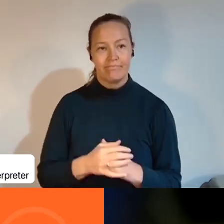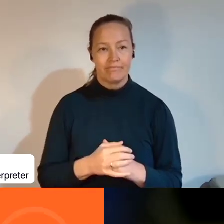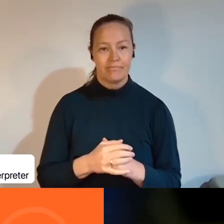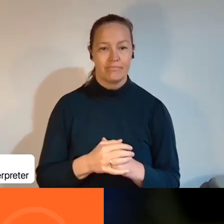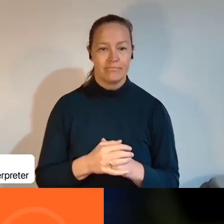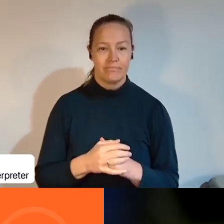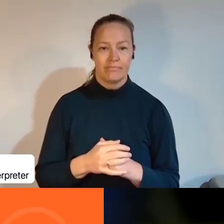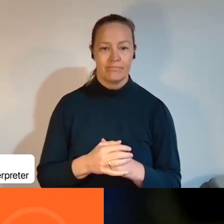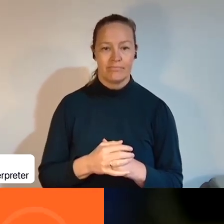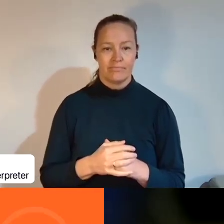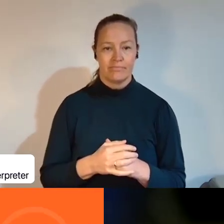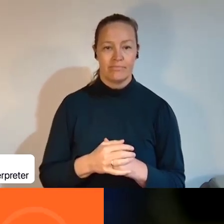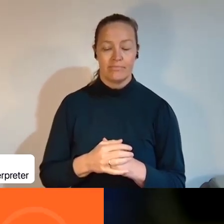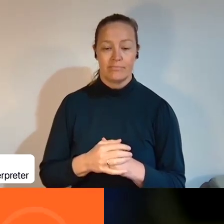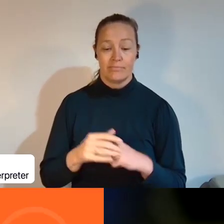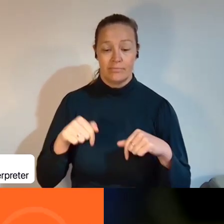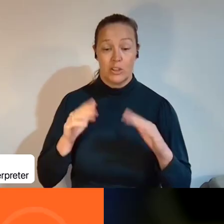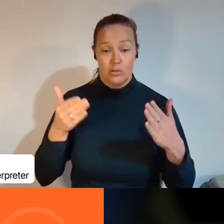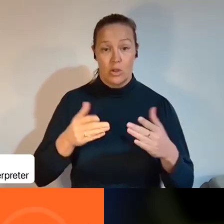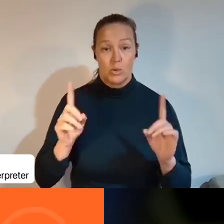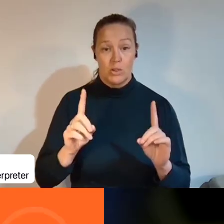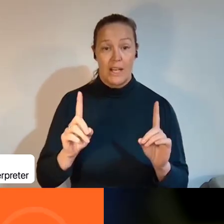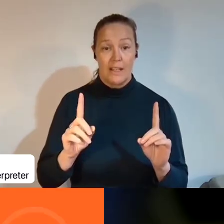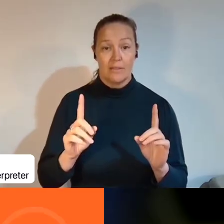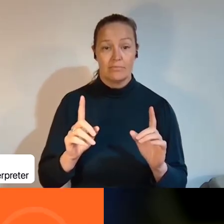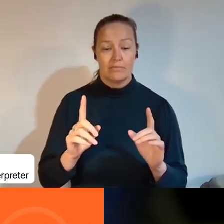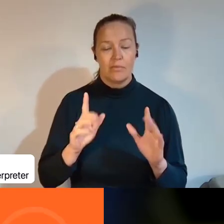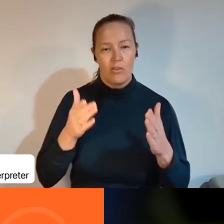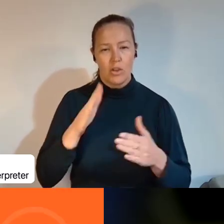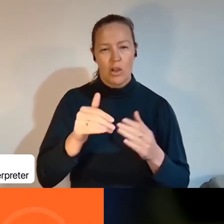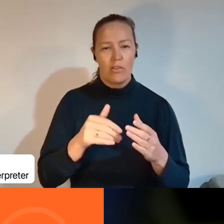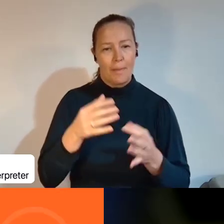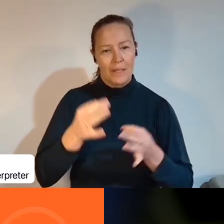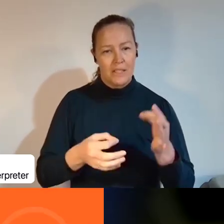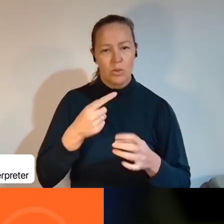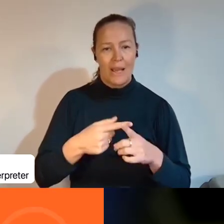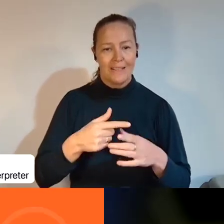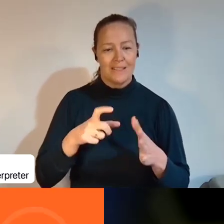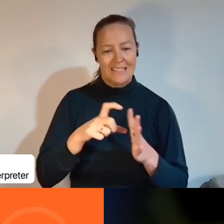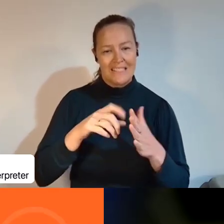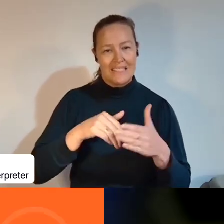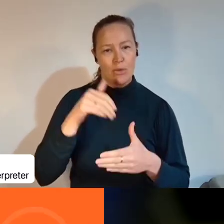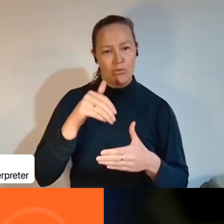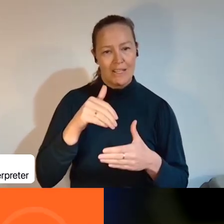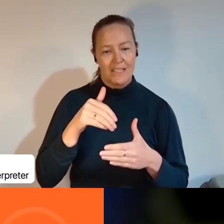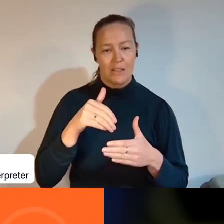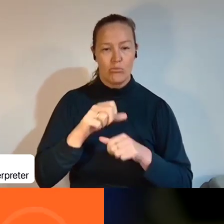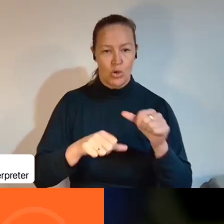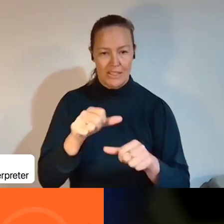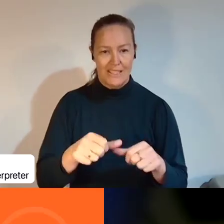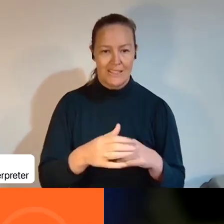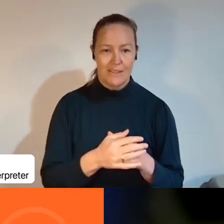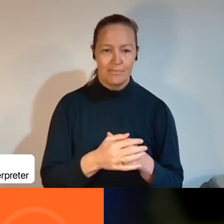Today's focus is on Aotearoa's political and democratic processes. As a former member of